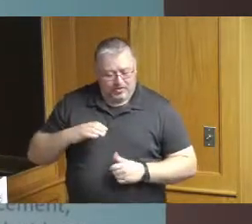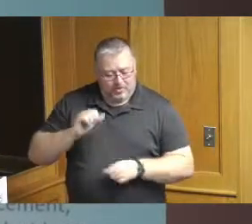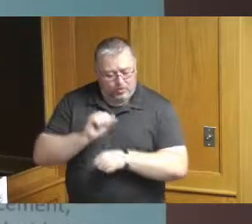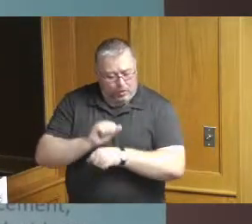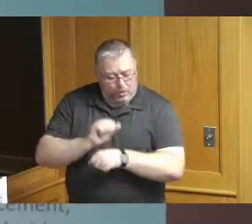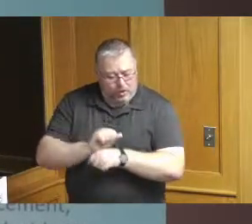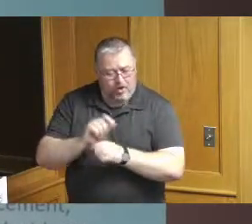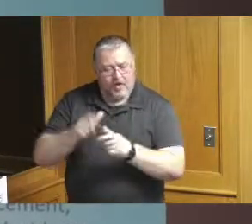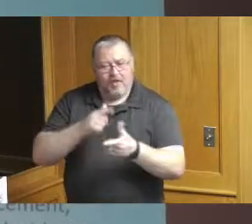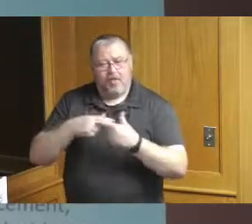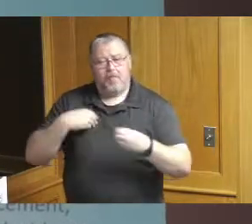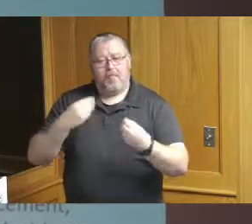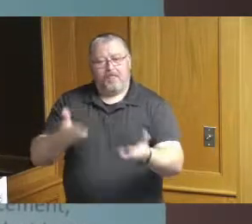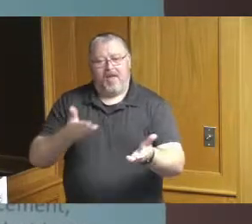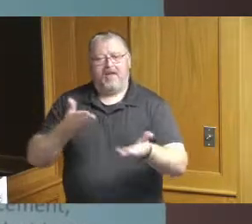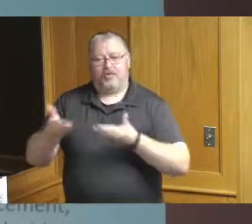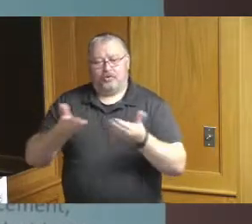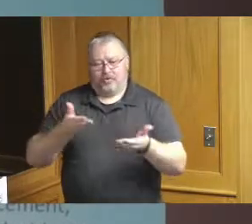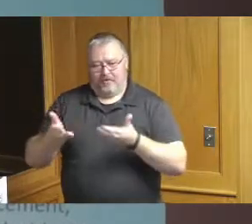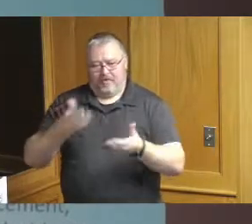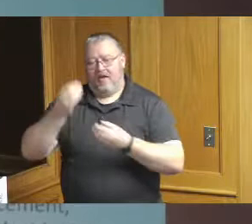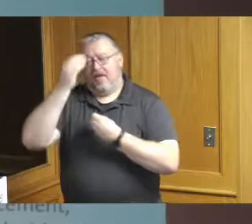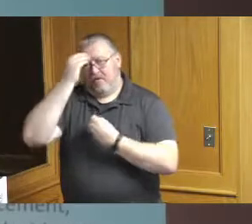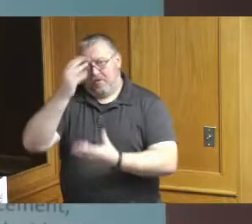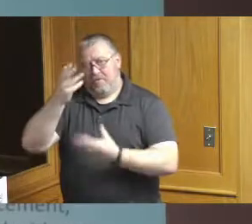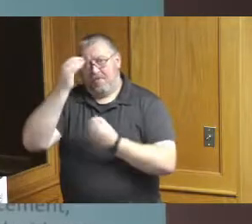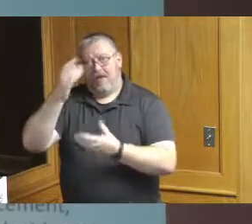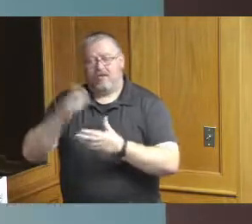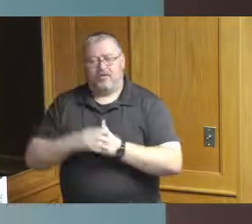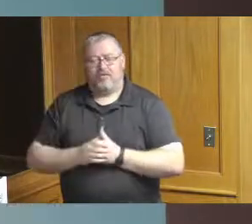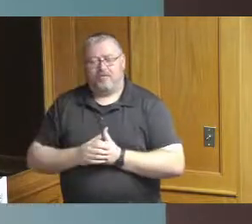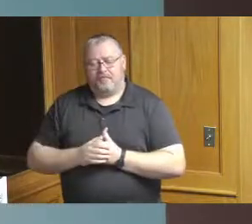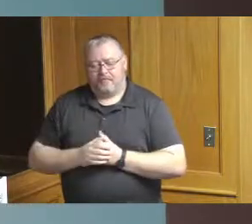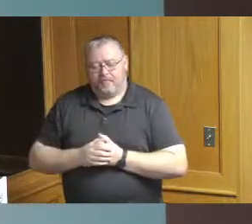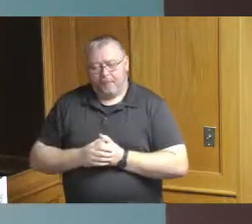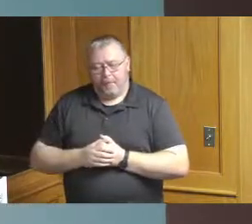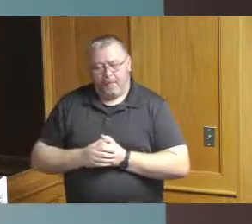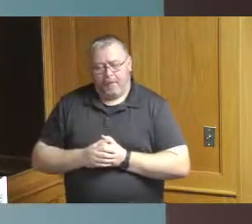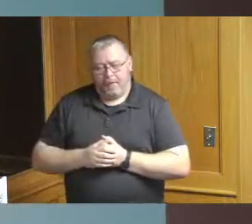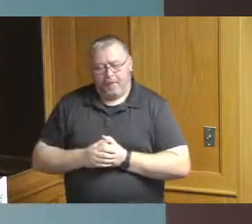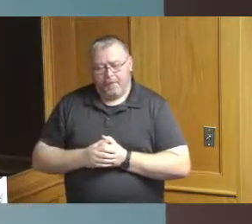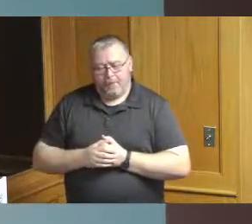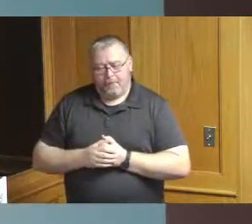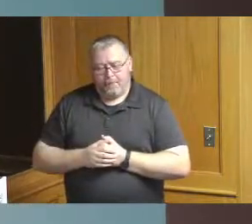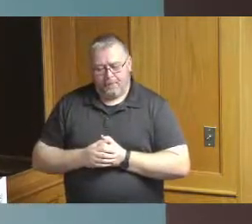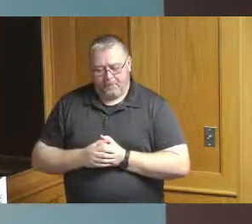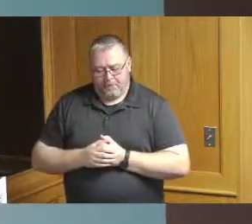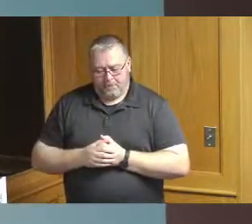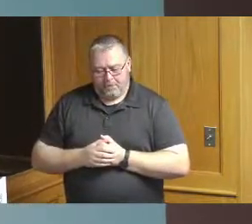the services at the end of the day so those are some of the key differentiators so what is khs